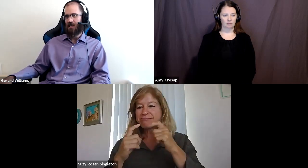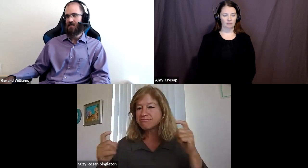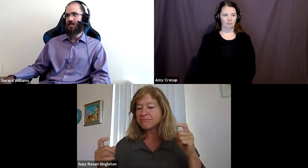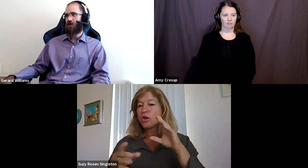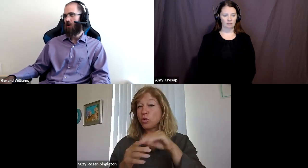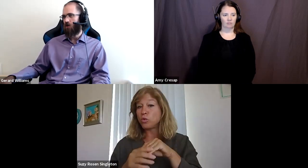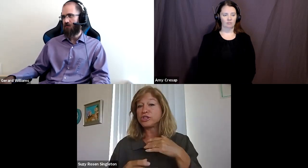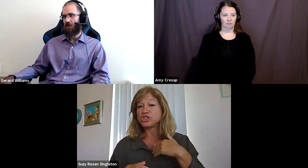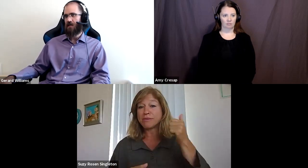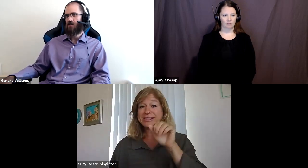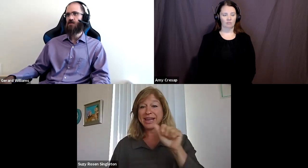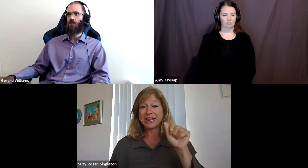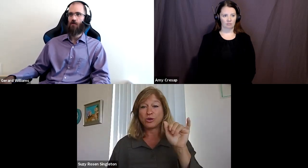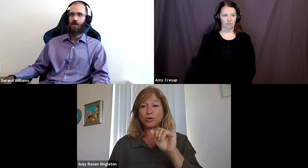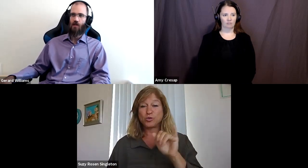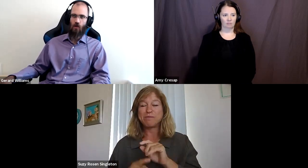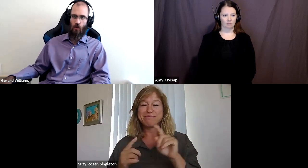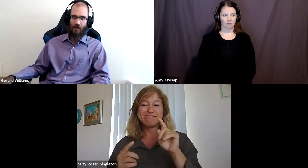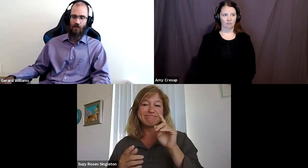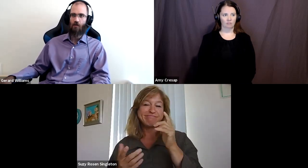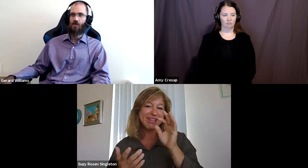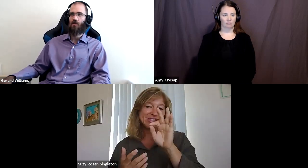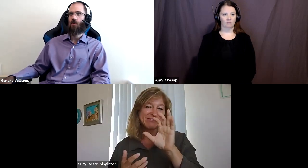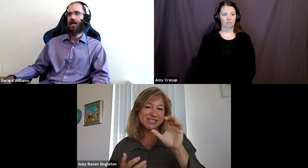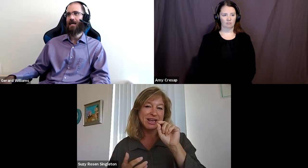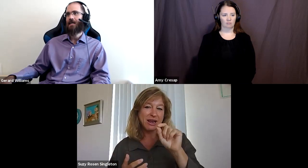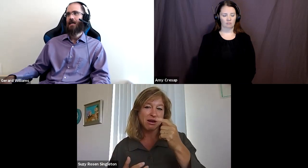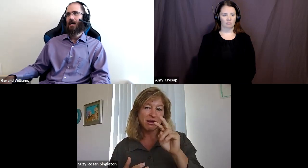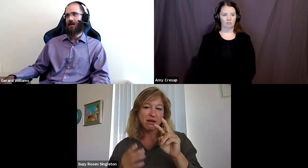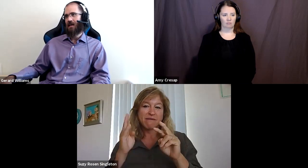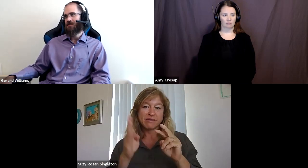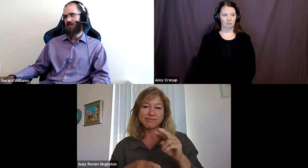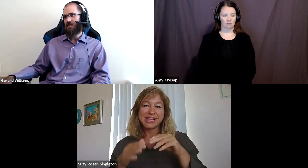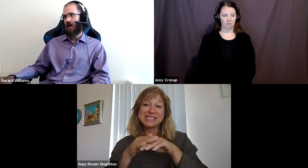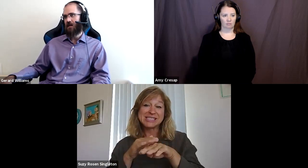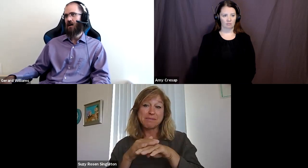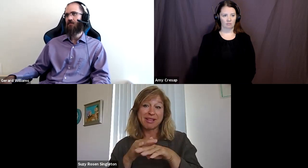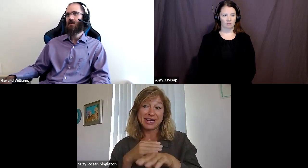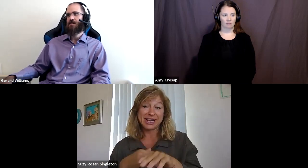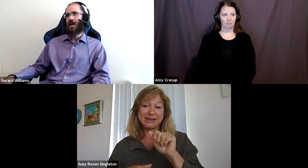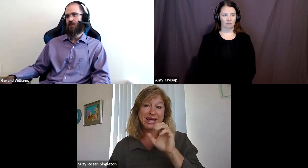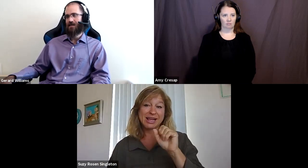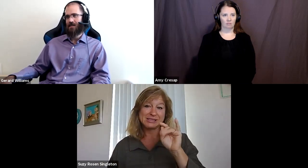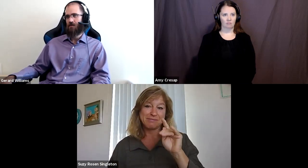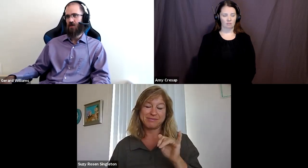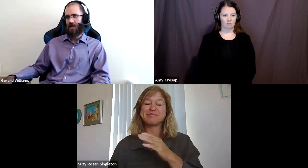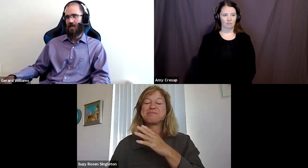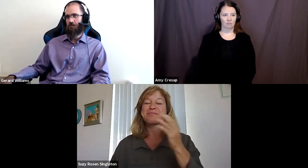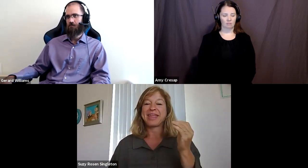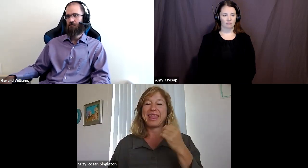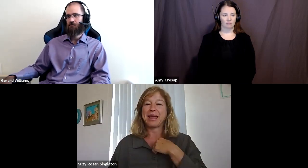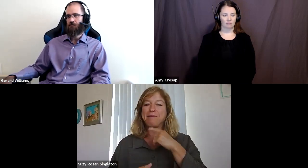listed there, all of the links and so forth including the chairman's AAA that is FCC.gov/accessibility.